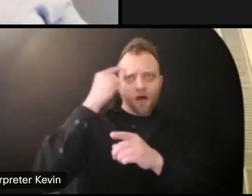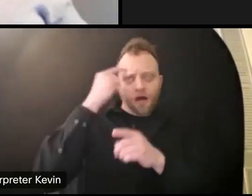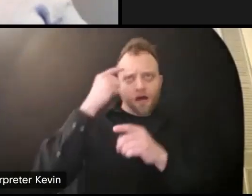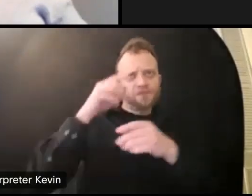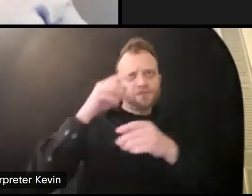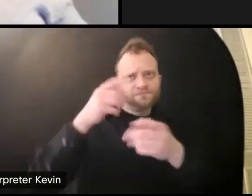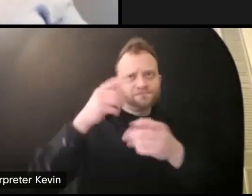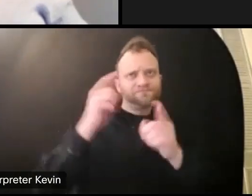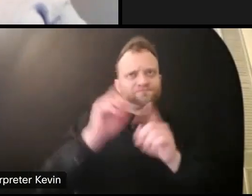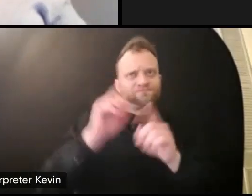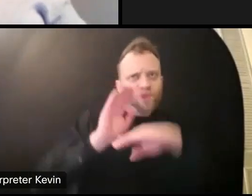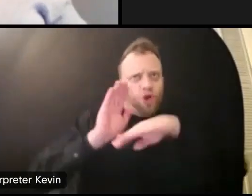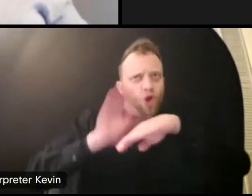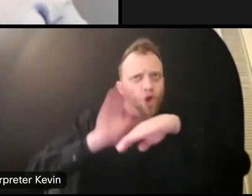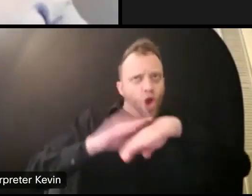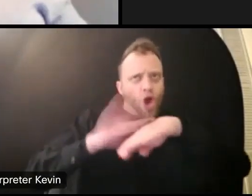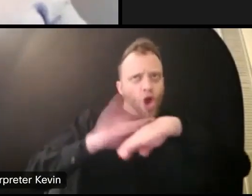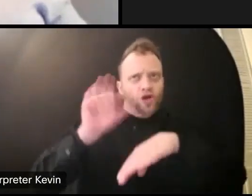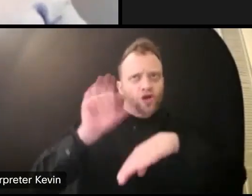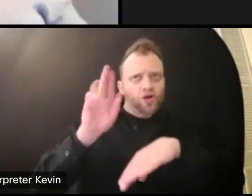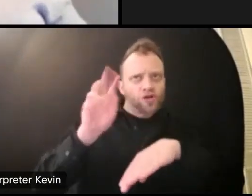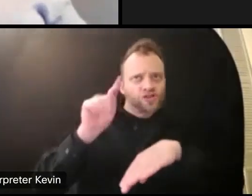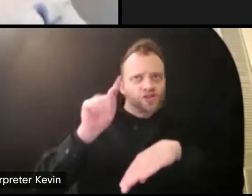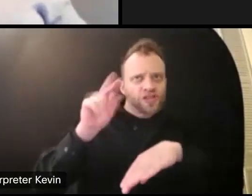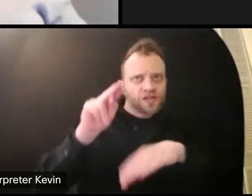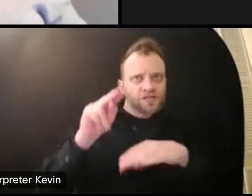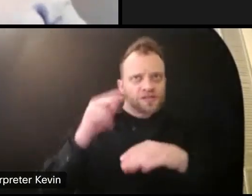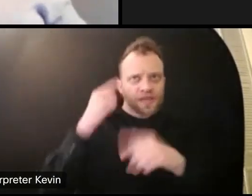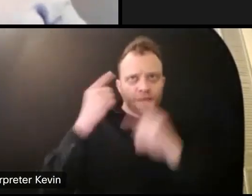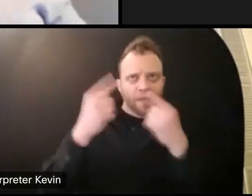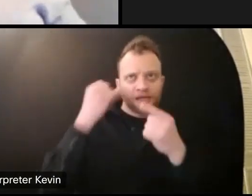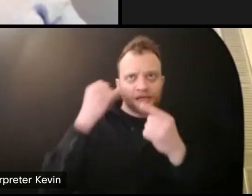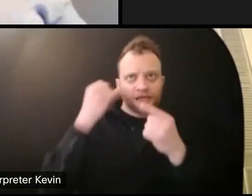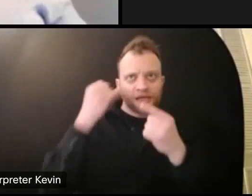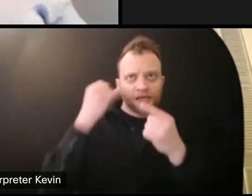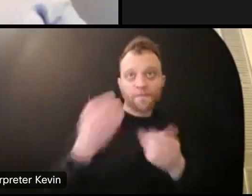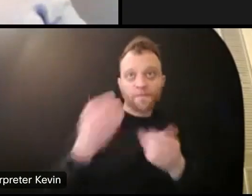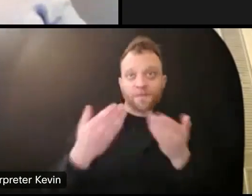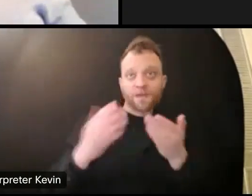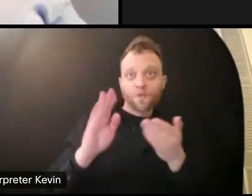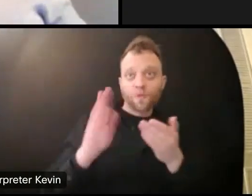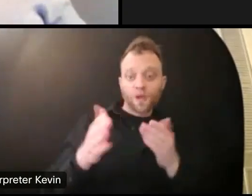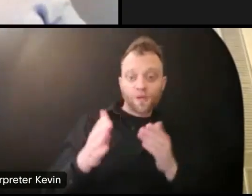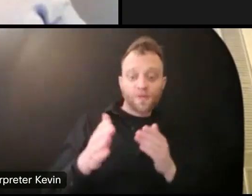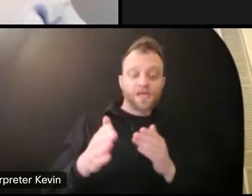may have an ABRA license coming up in the future? If it is ... you don't want to accept donations